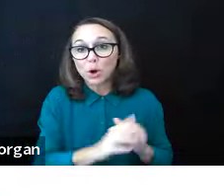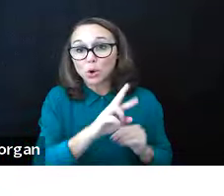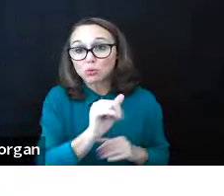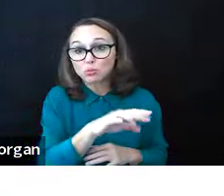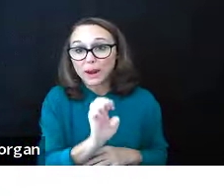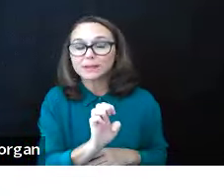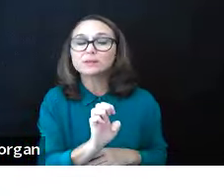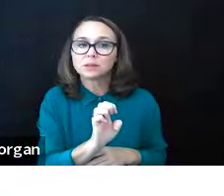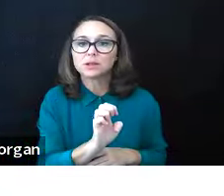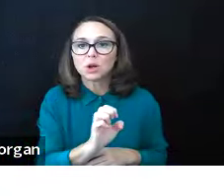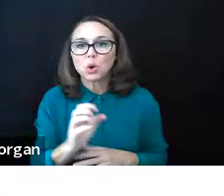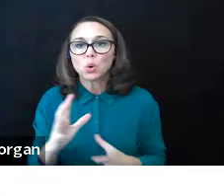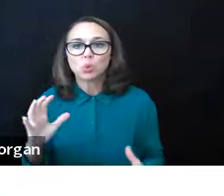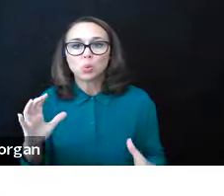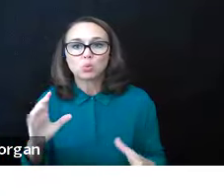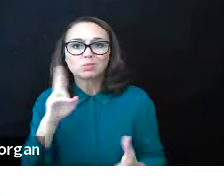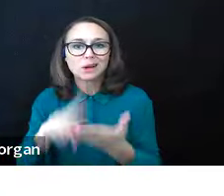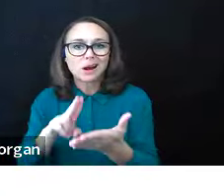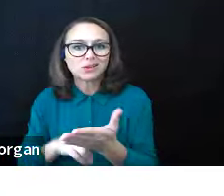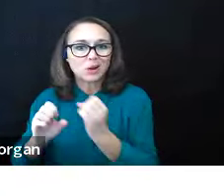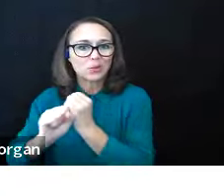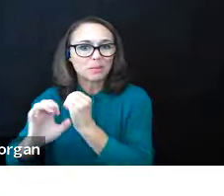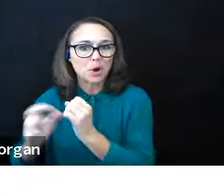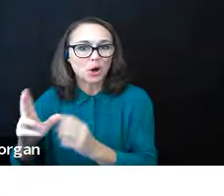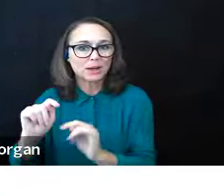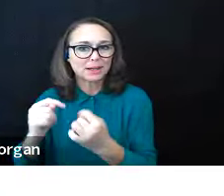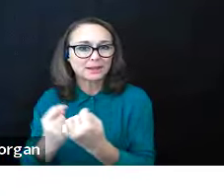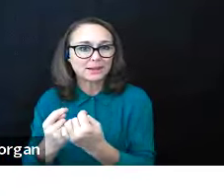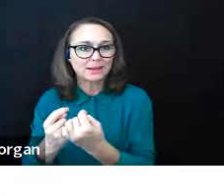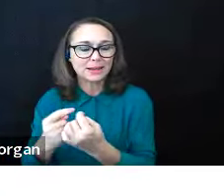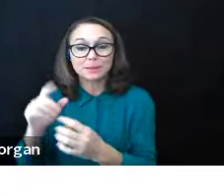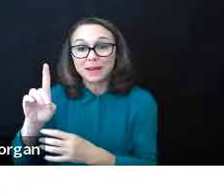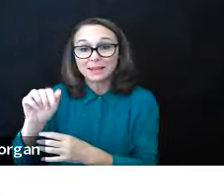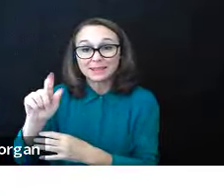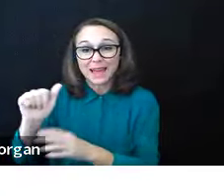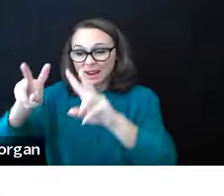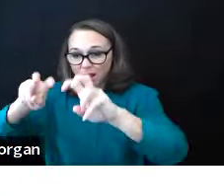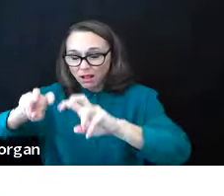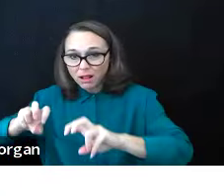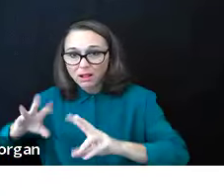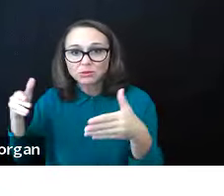team to use data analyses to geographically hone in on the demographic focus of communities